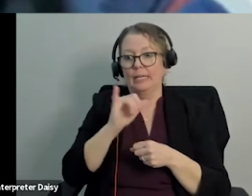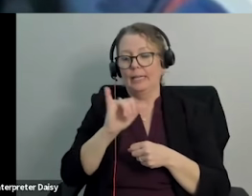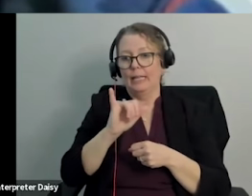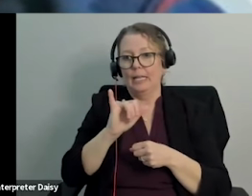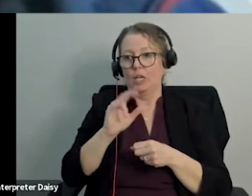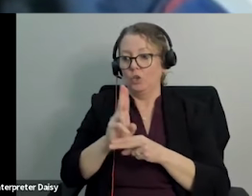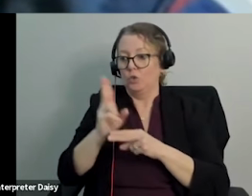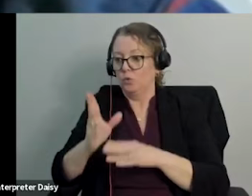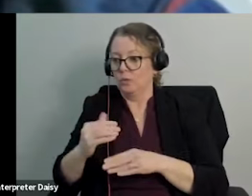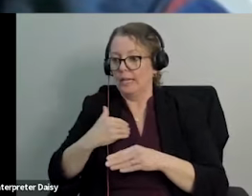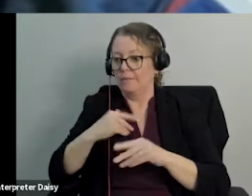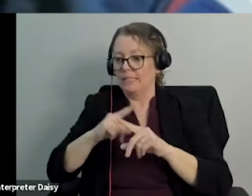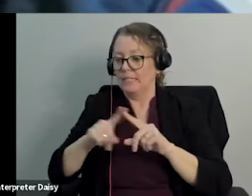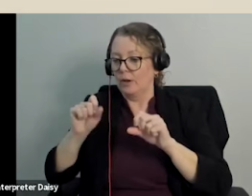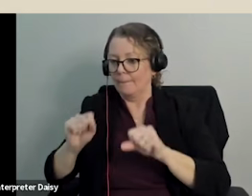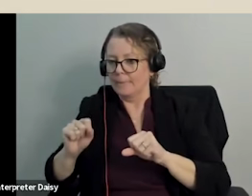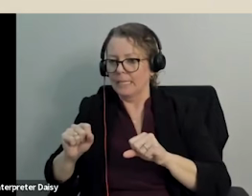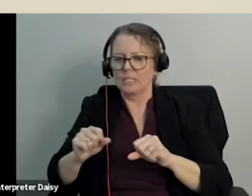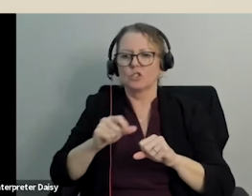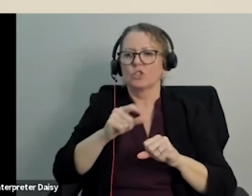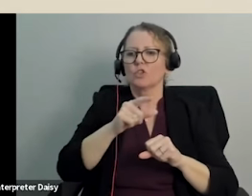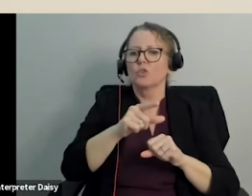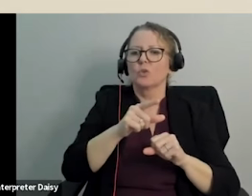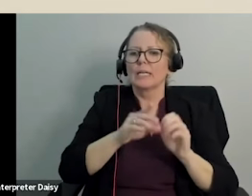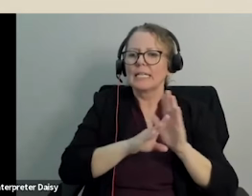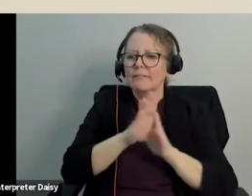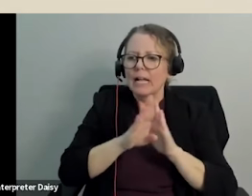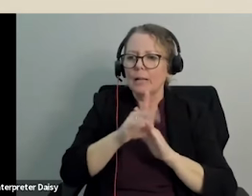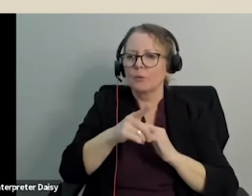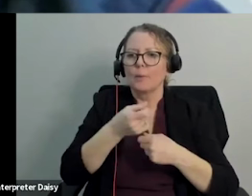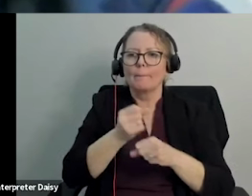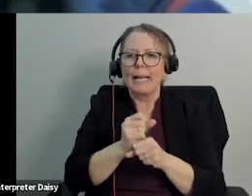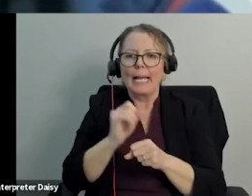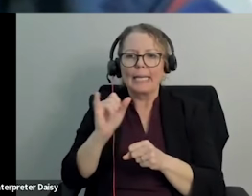"with different abilities and disabilities, "as part of the development process "that help inform the site?"